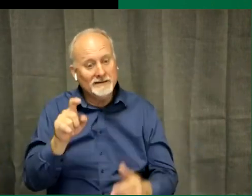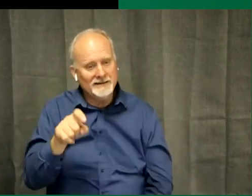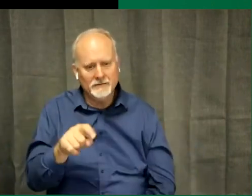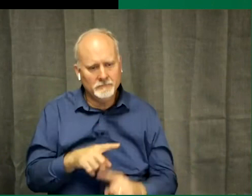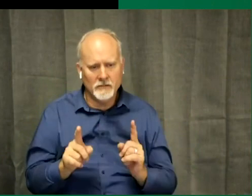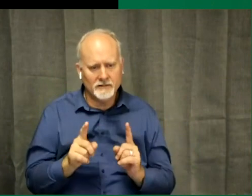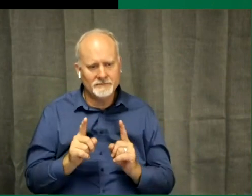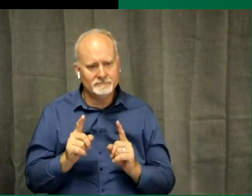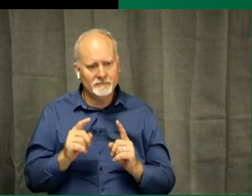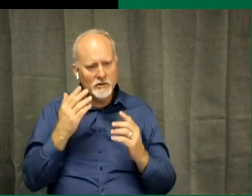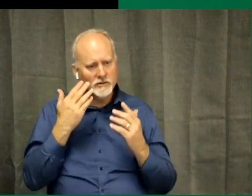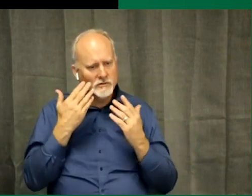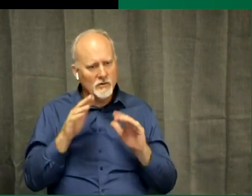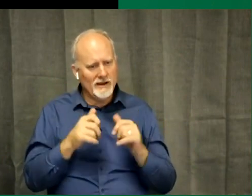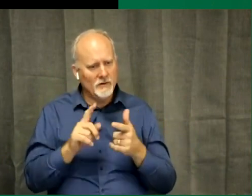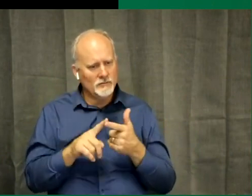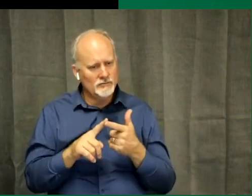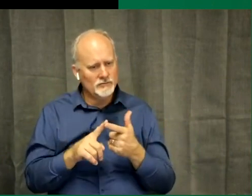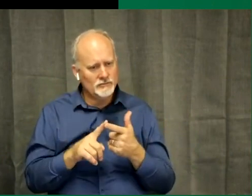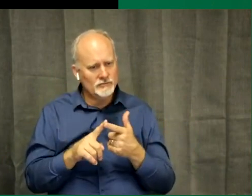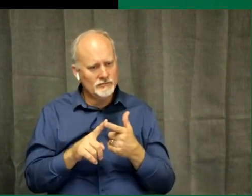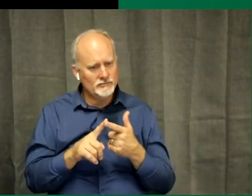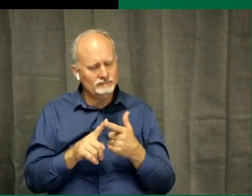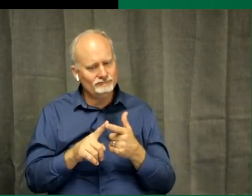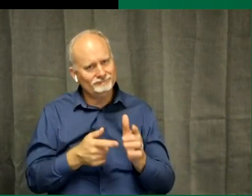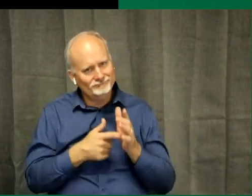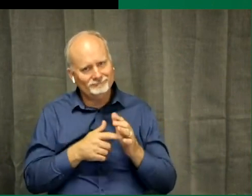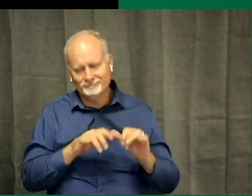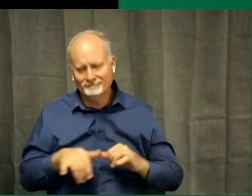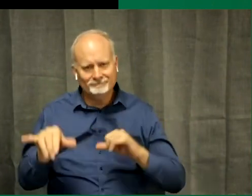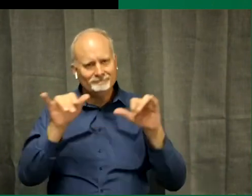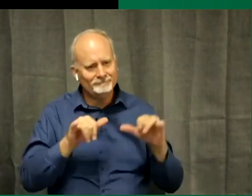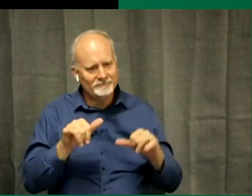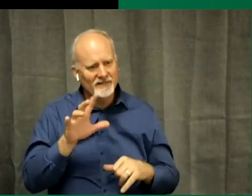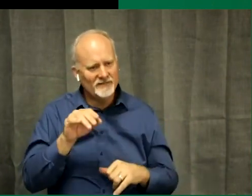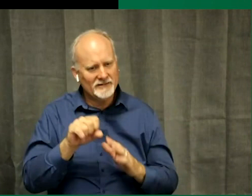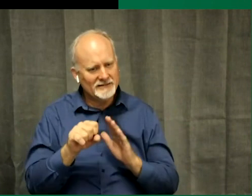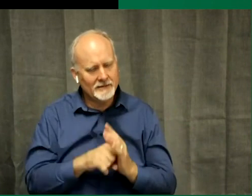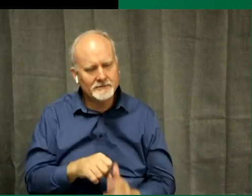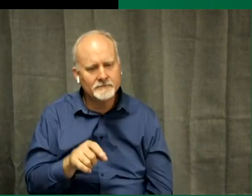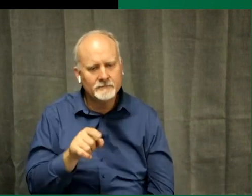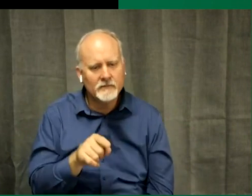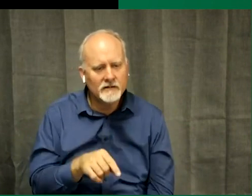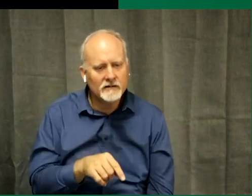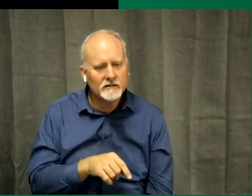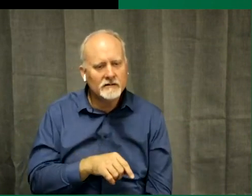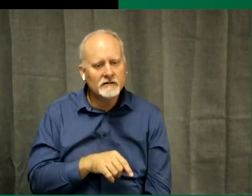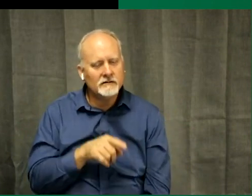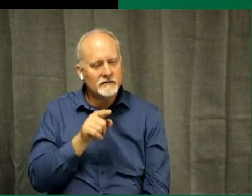know how to implement it across all 50 states right now next slide and so yeah we it's like deja